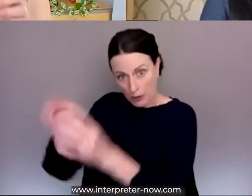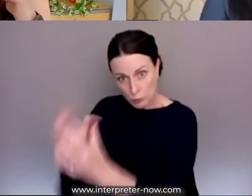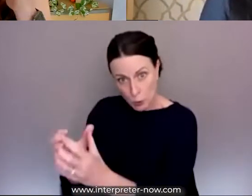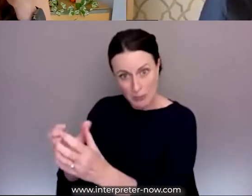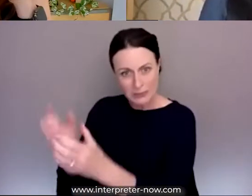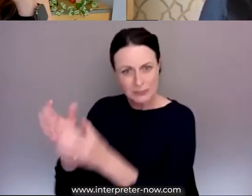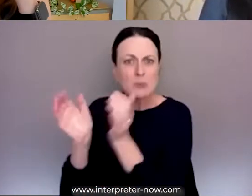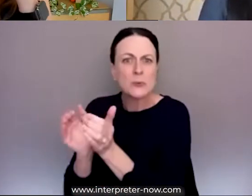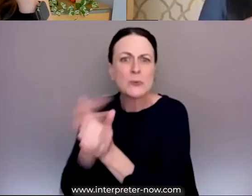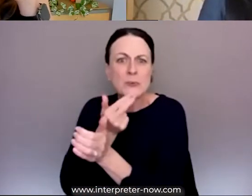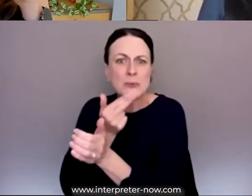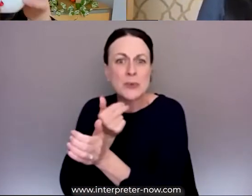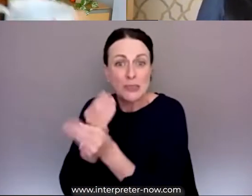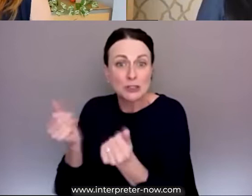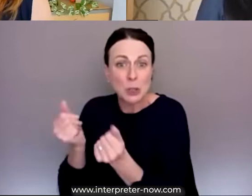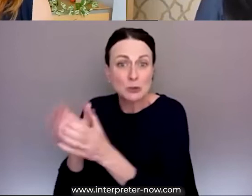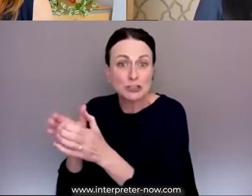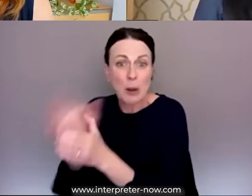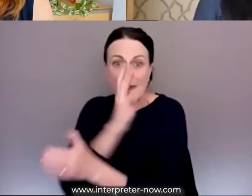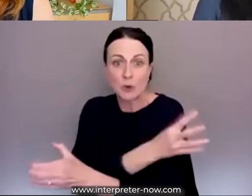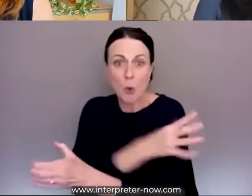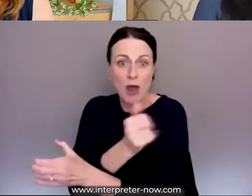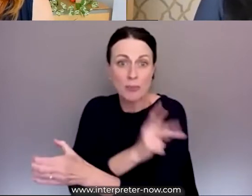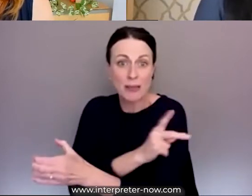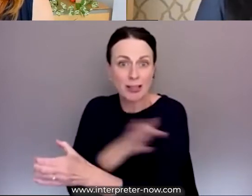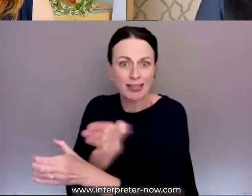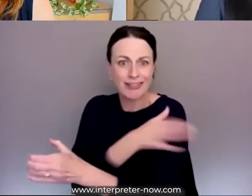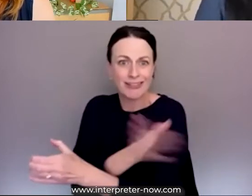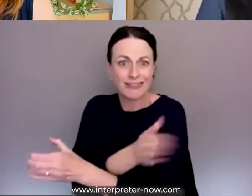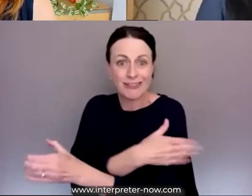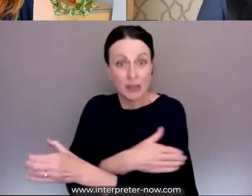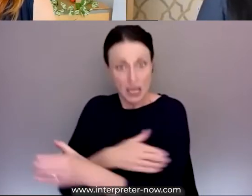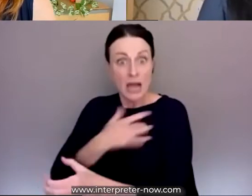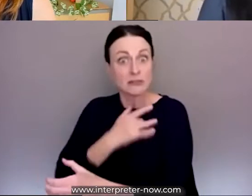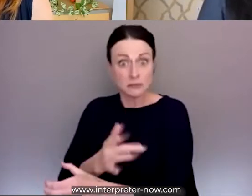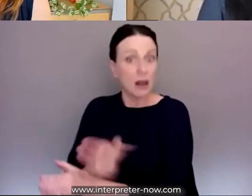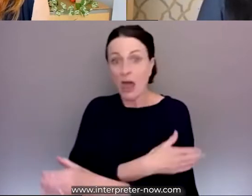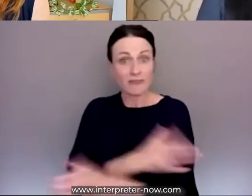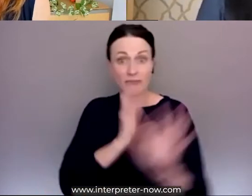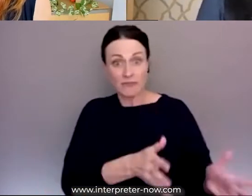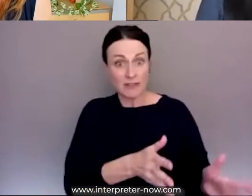to get a solution that leaves out people. And it's usually the people who are traditionally left out and left behind, especially when